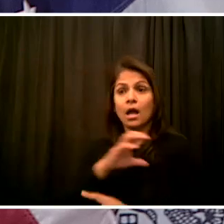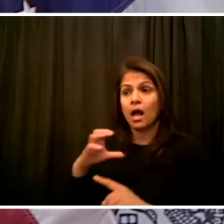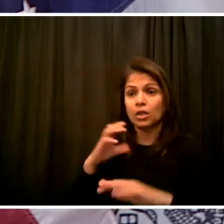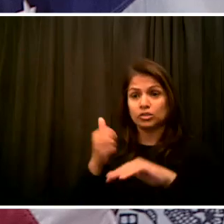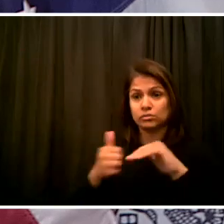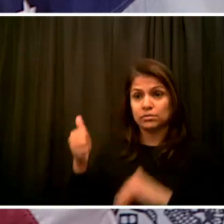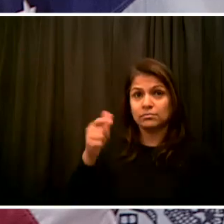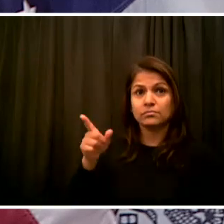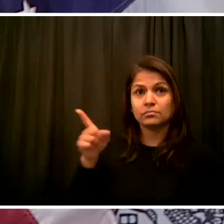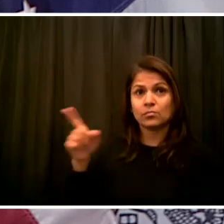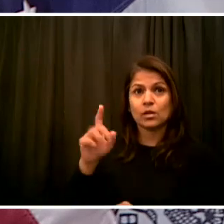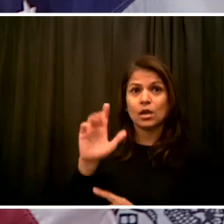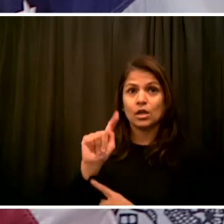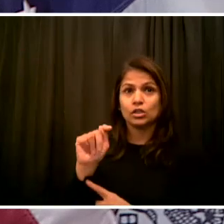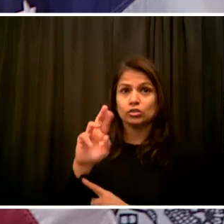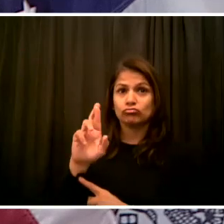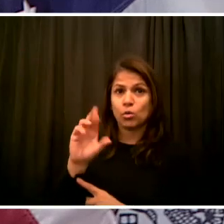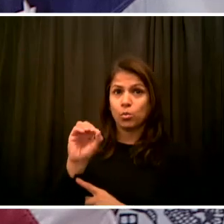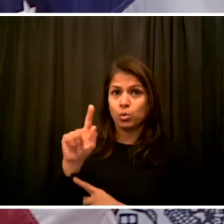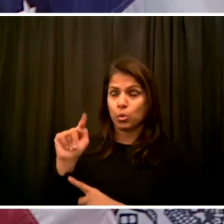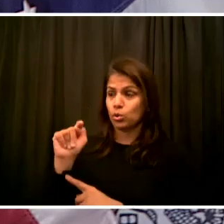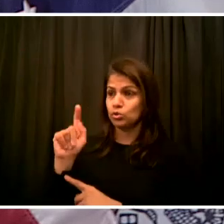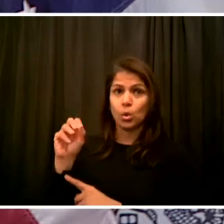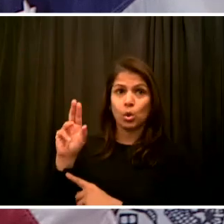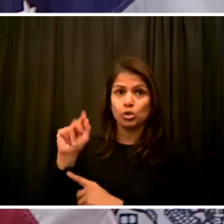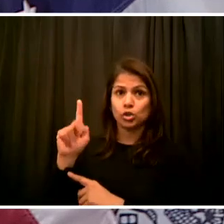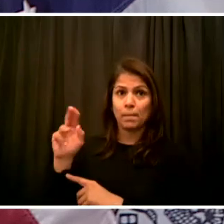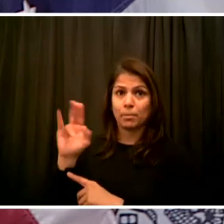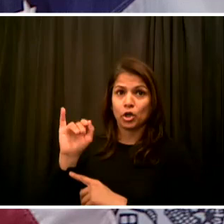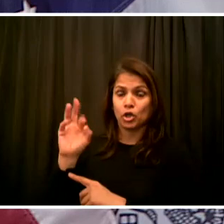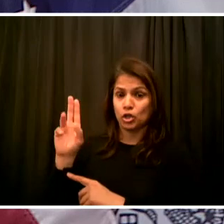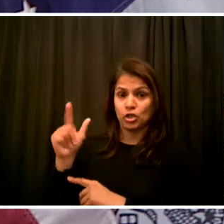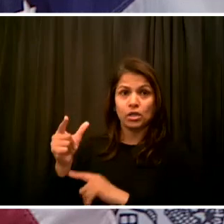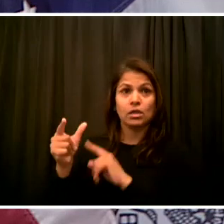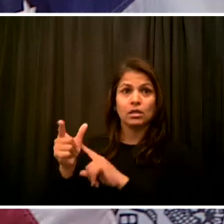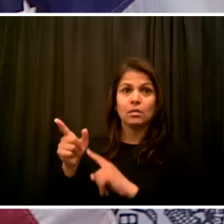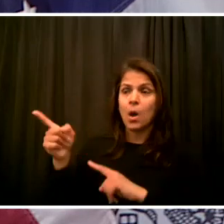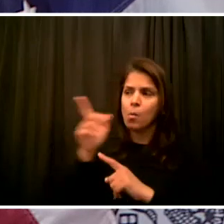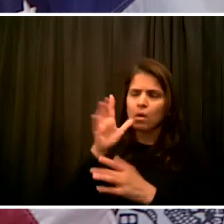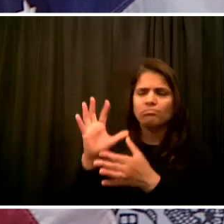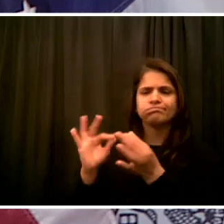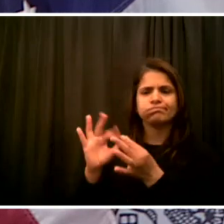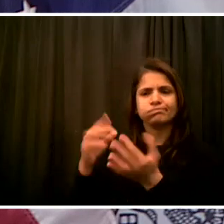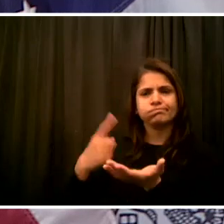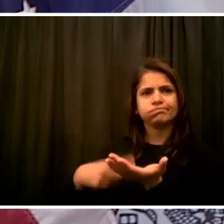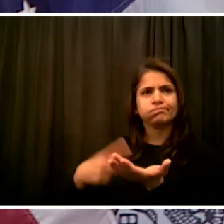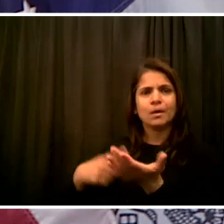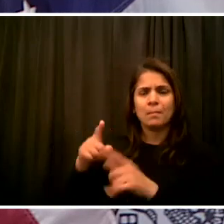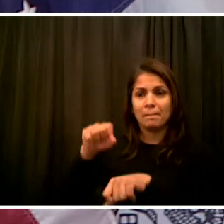WE KNOW WHAT MORE WE'LL BE ABLE TO DO WHEN. SO THE